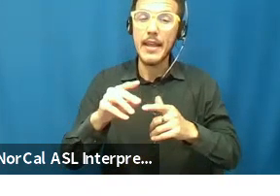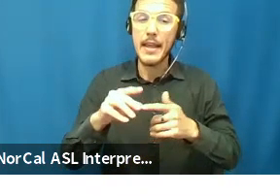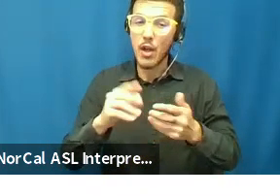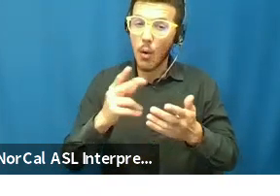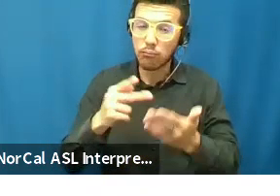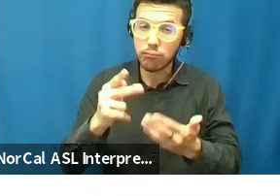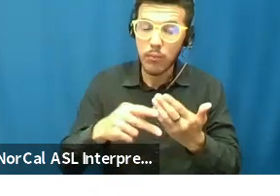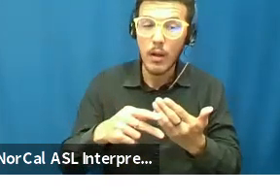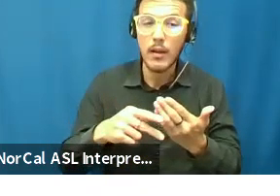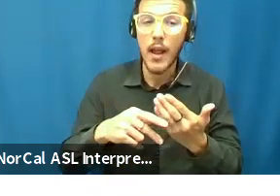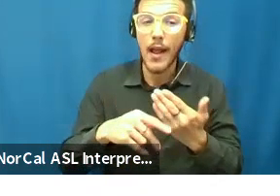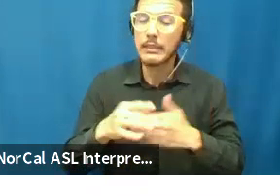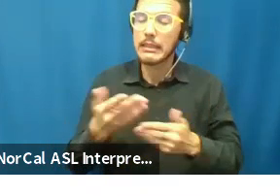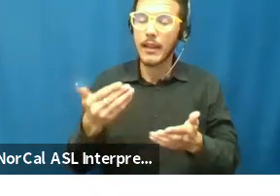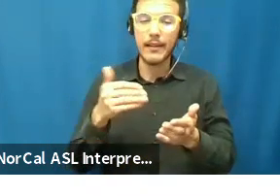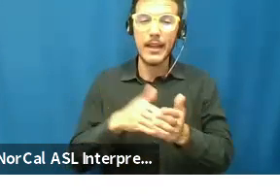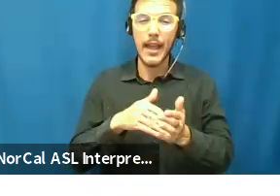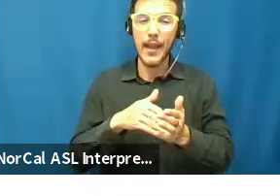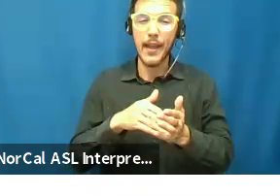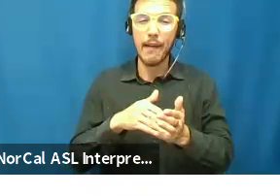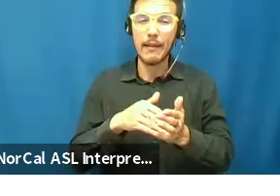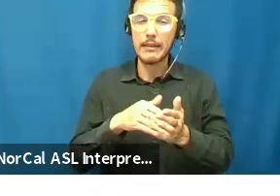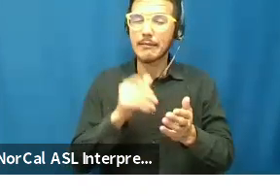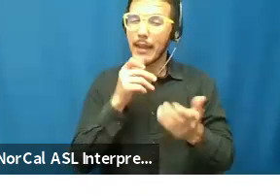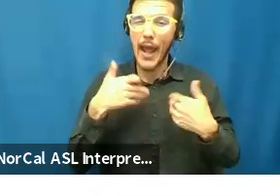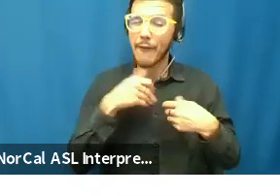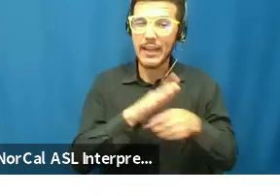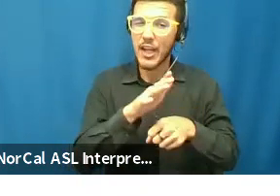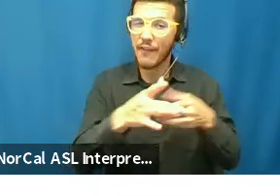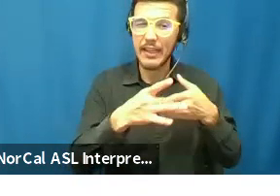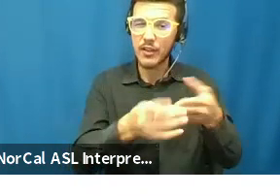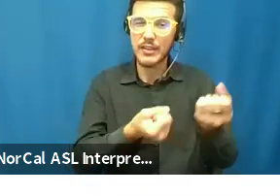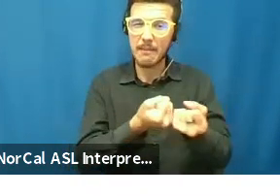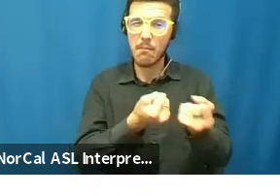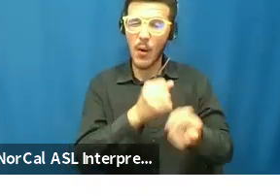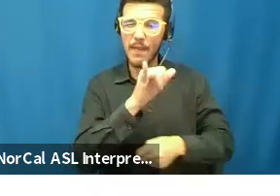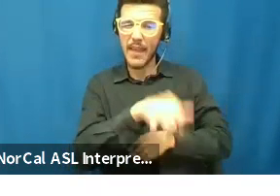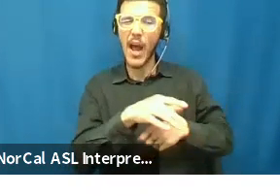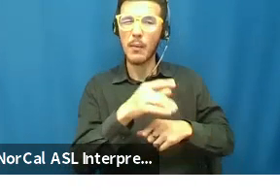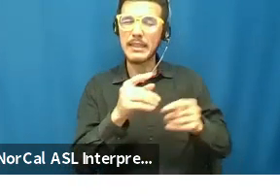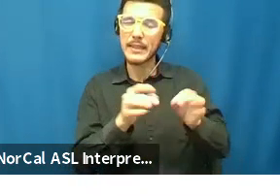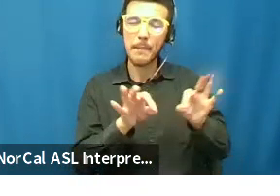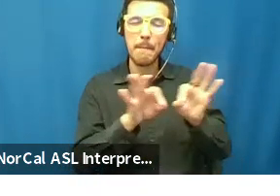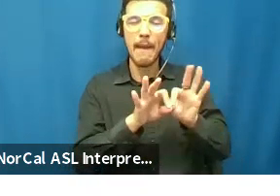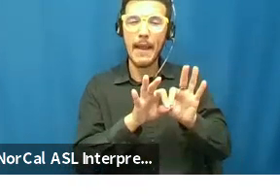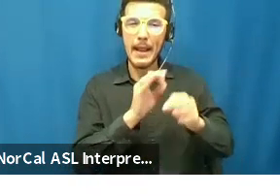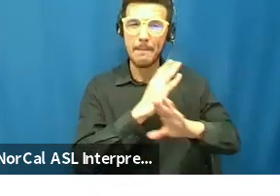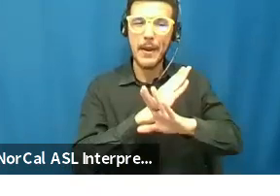really, again, it was lack of leadership support was their main barrier. And participants talked